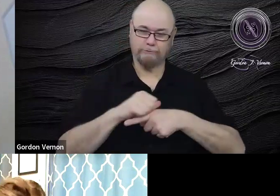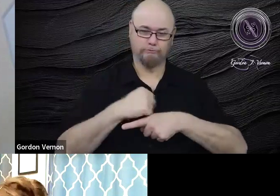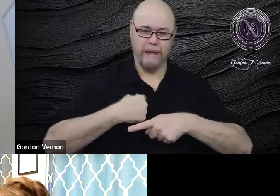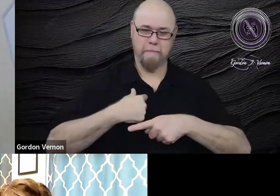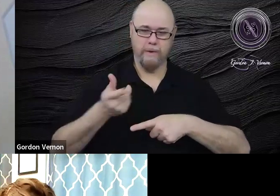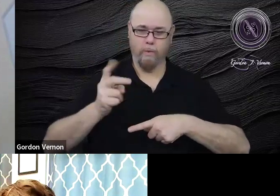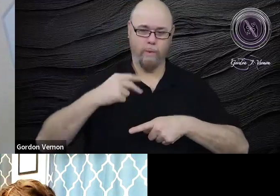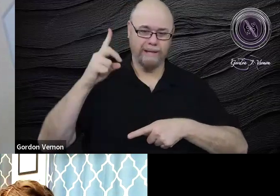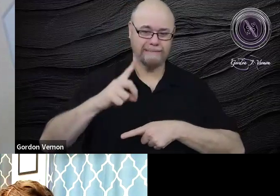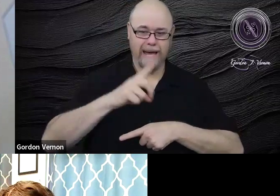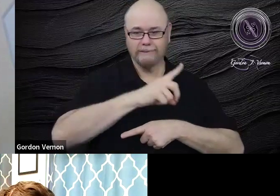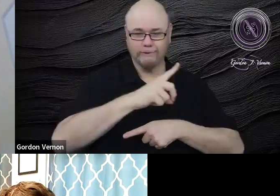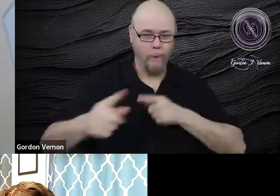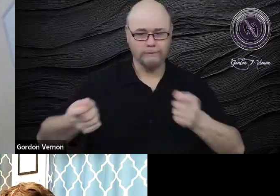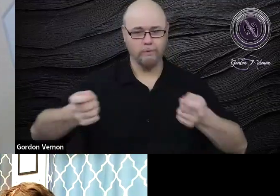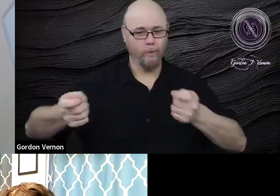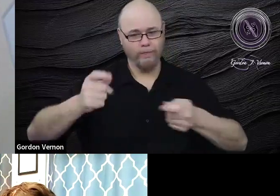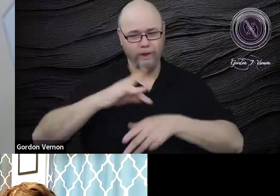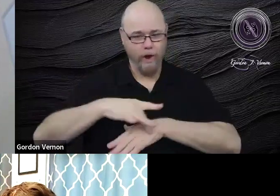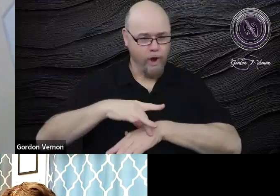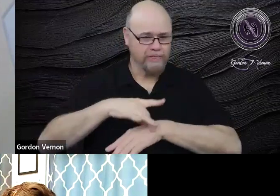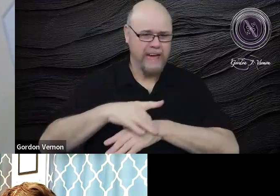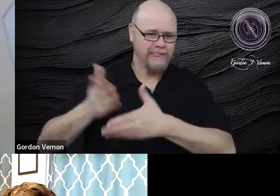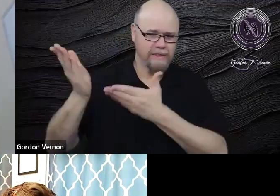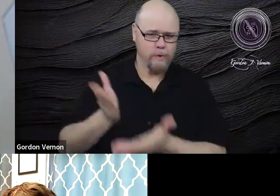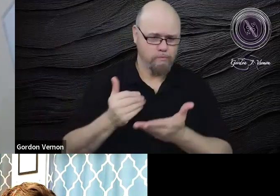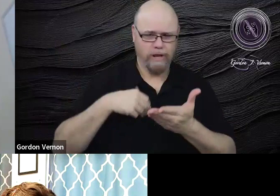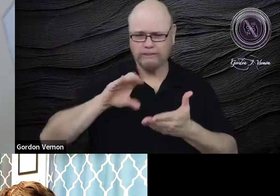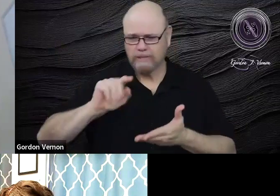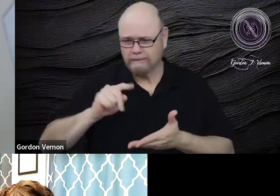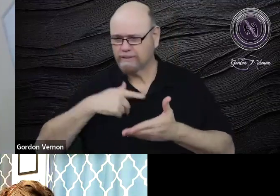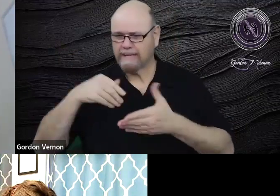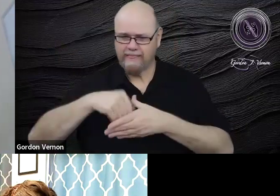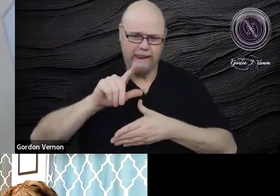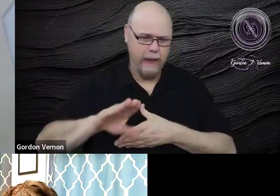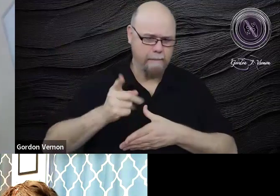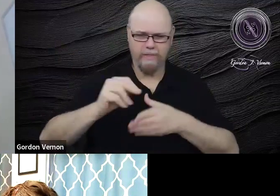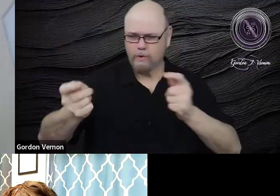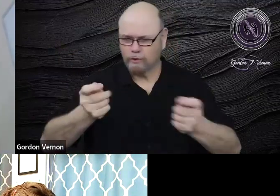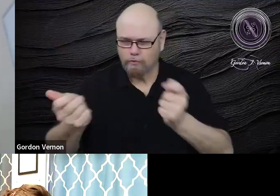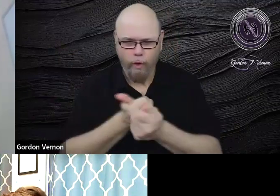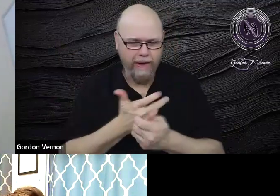who asks, "How is attention/distraction sensitivity distributed in three-dimensional space?